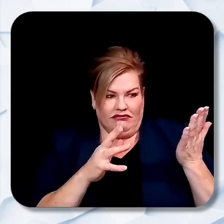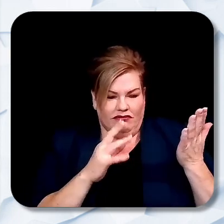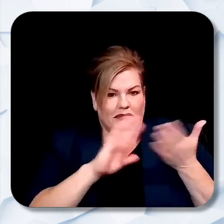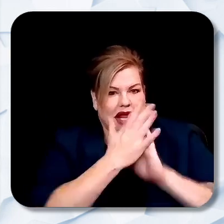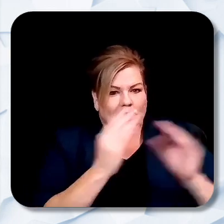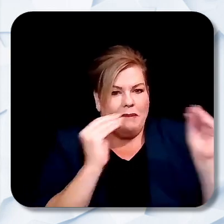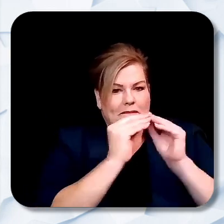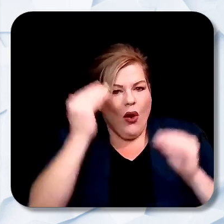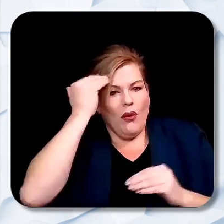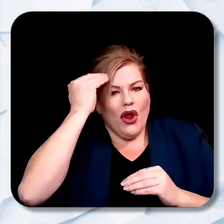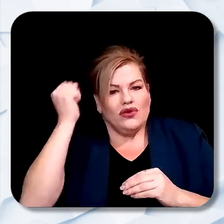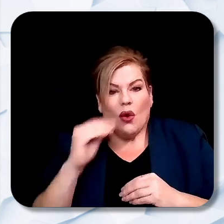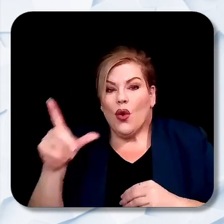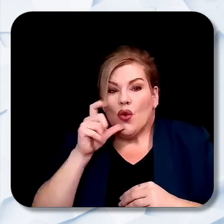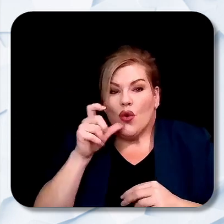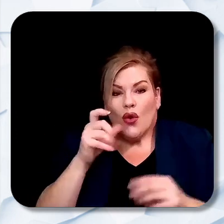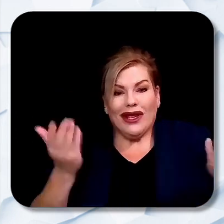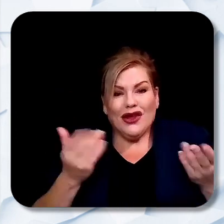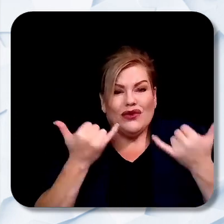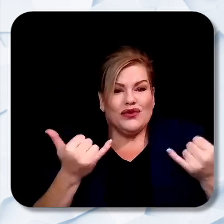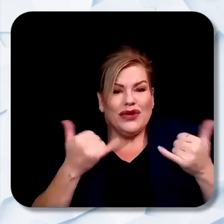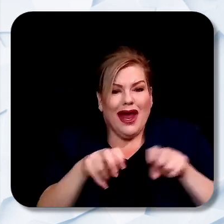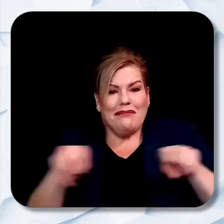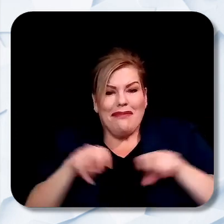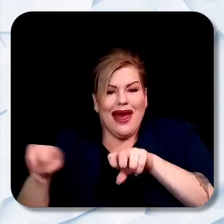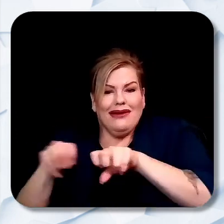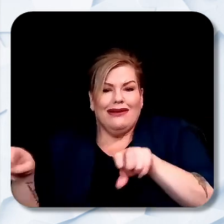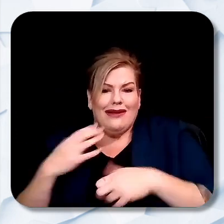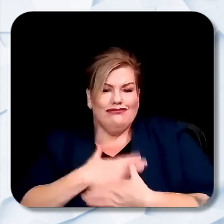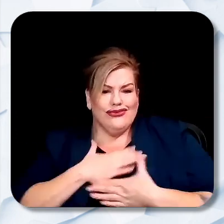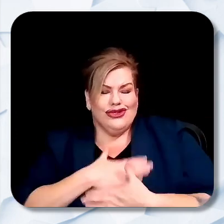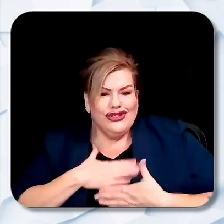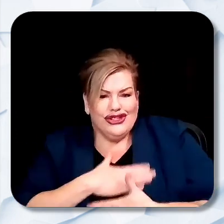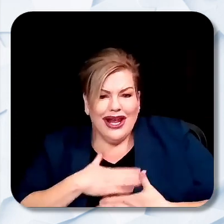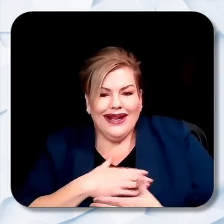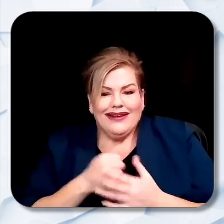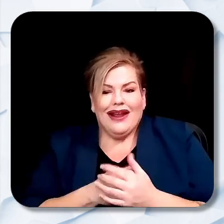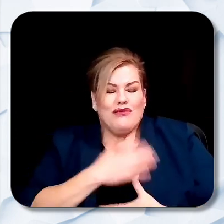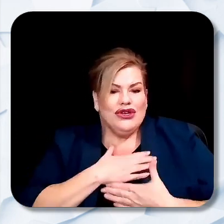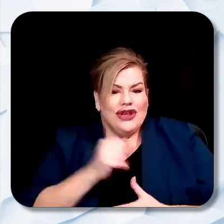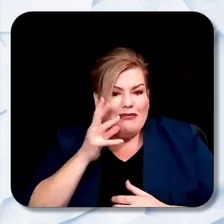all the experts on this panel. I appreciate my fellow breaking parents who are working so hard